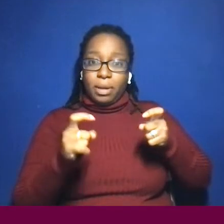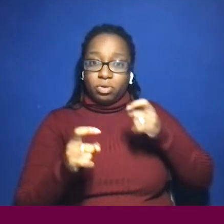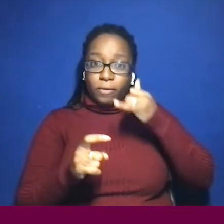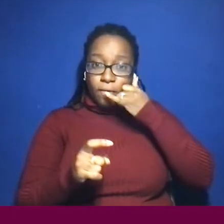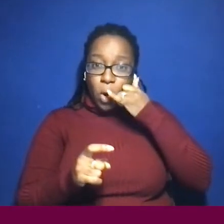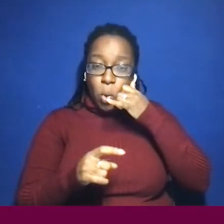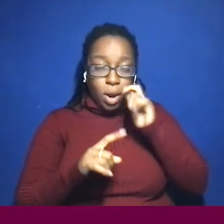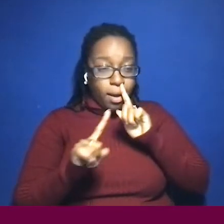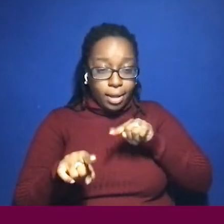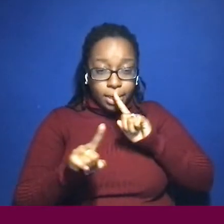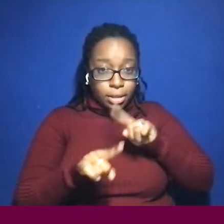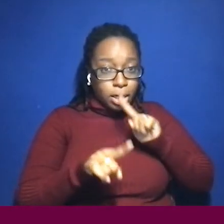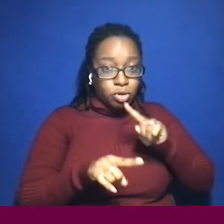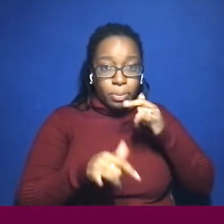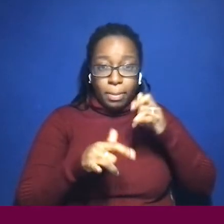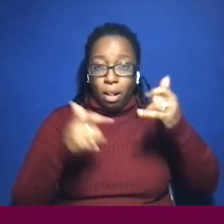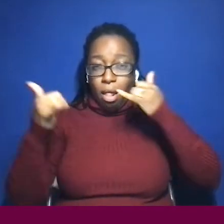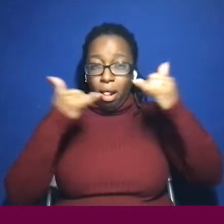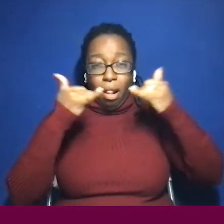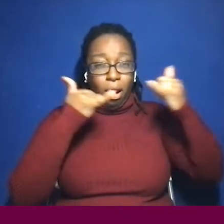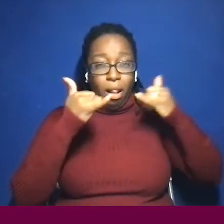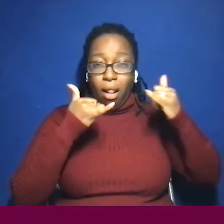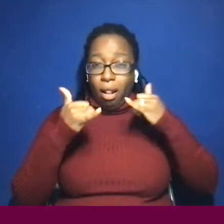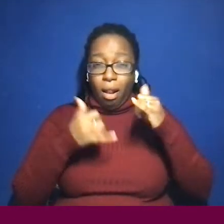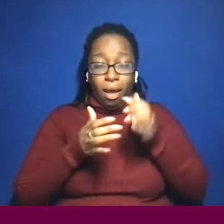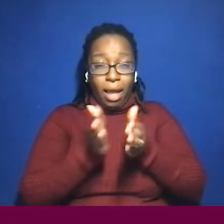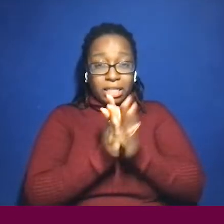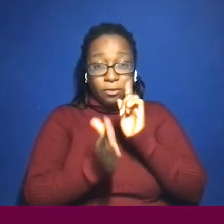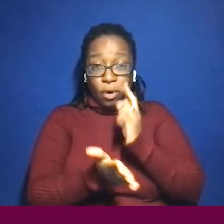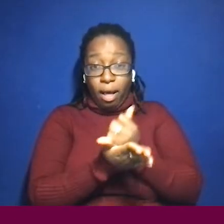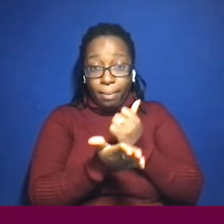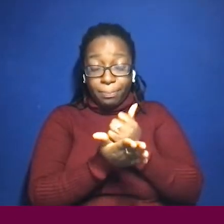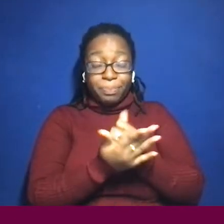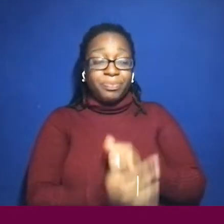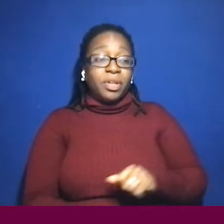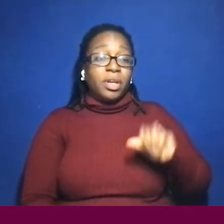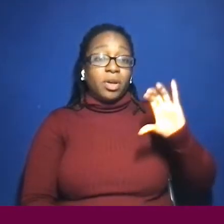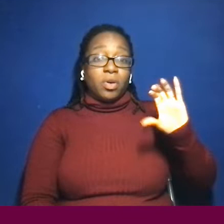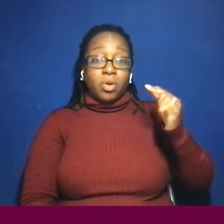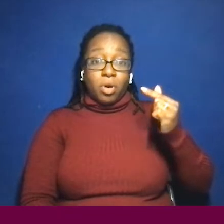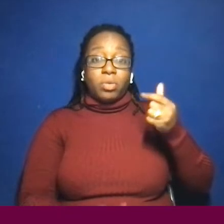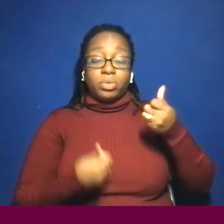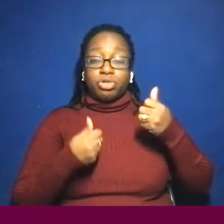different calls were coming in for help. And the Coast Guard was organizing a rescue